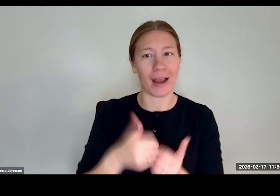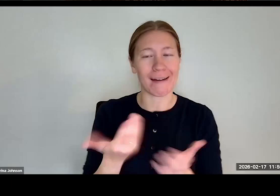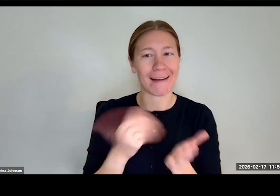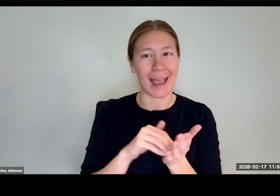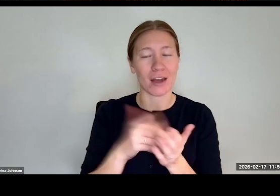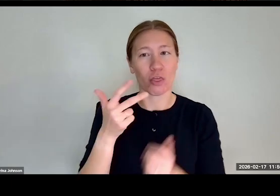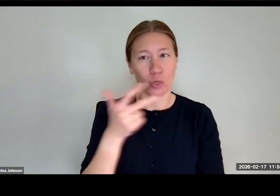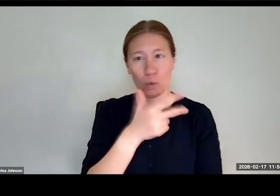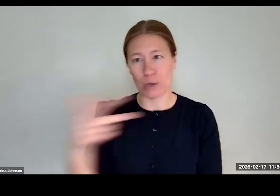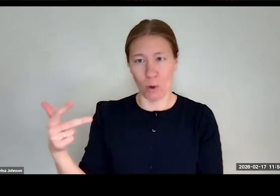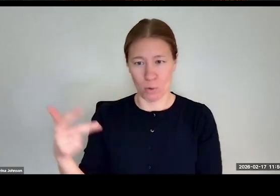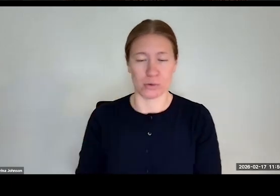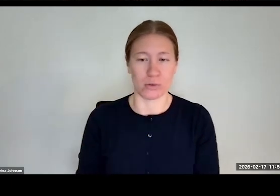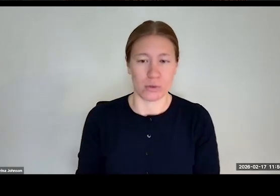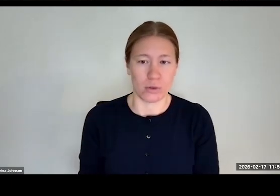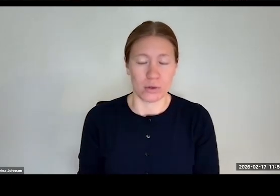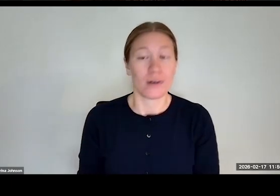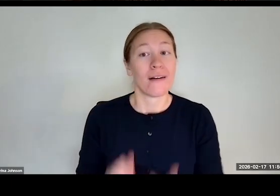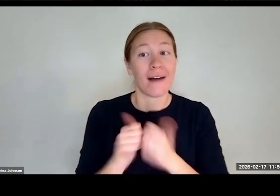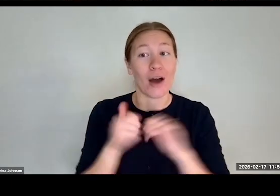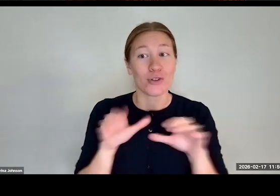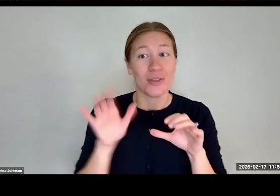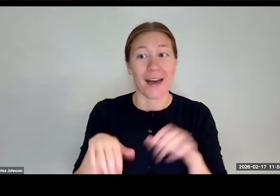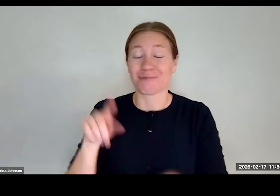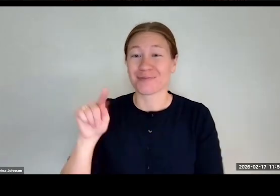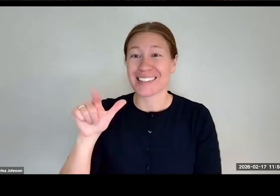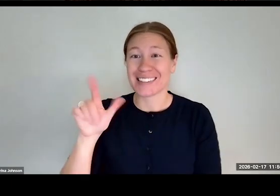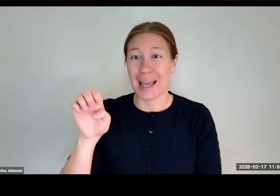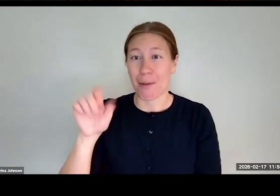So I can do that using my table layout ribbon.